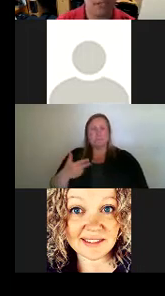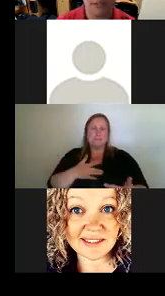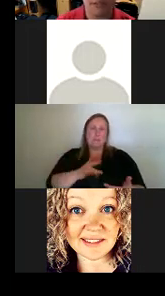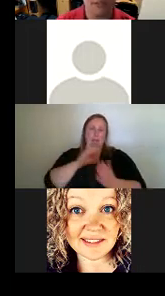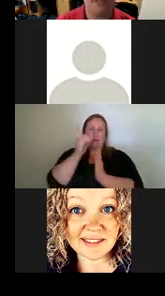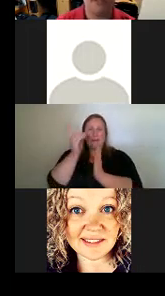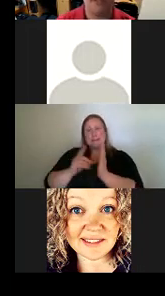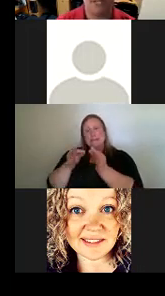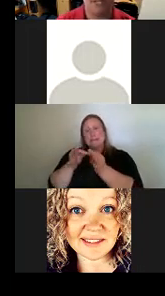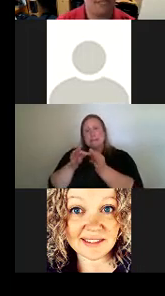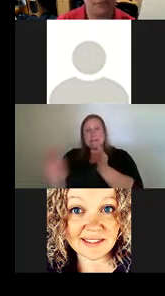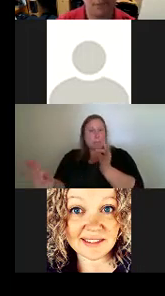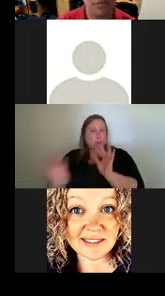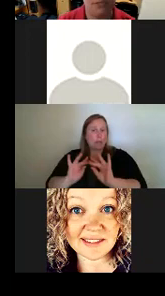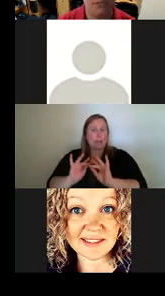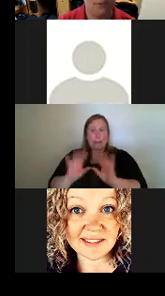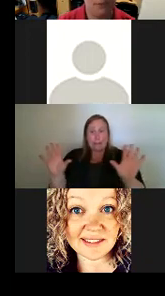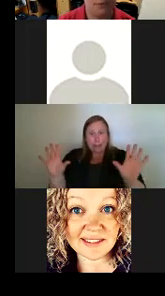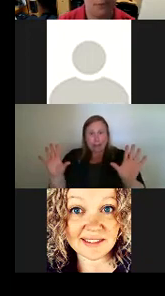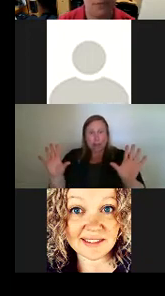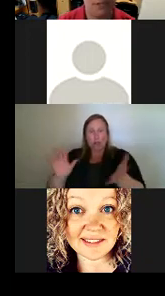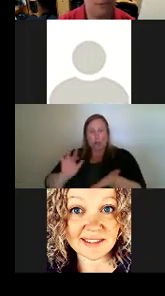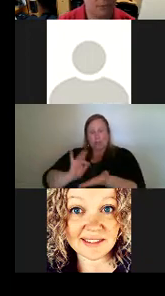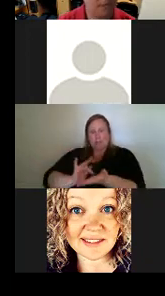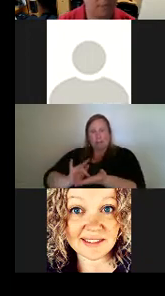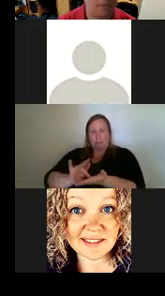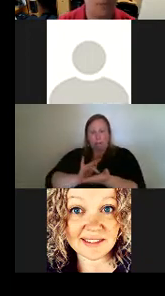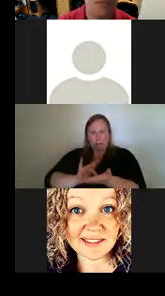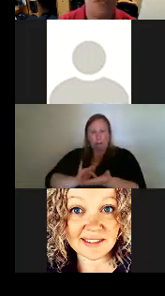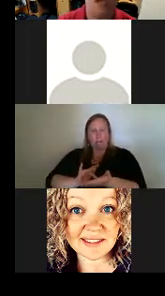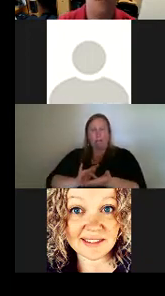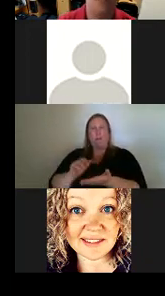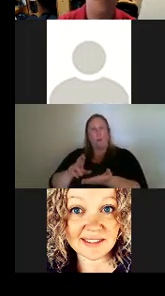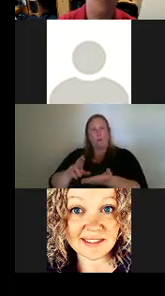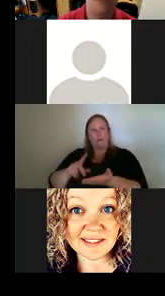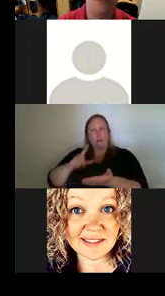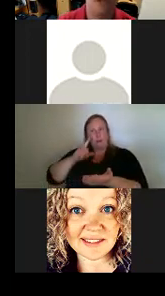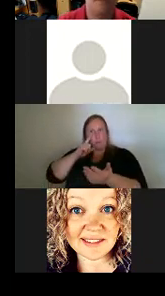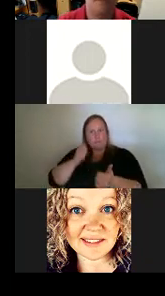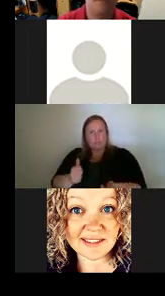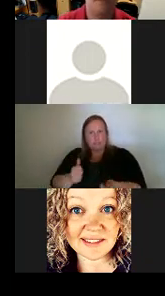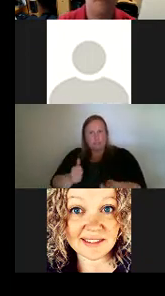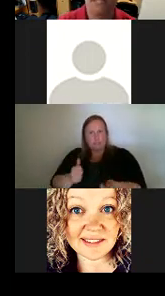EITHER LINE TACTILE BUTTONS OR LOW VISION OR SOMETIMES BOTH. SO, THESE ARE SOME EXAMPLES.